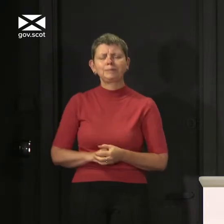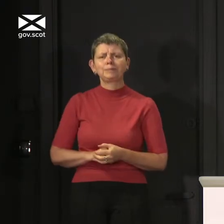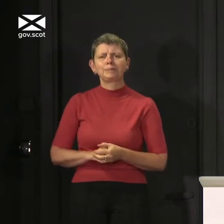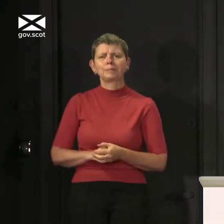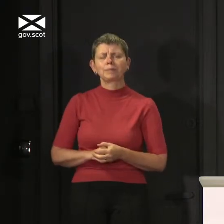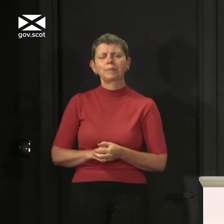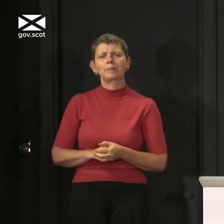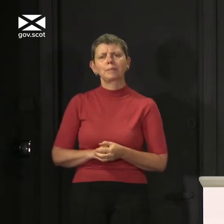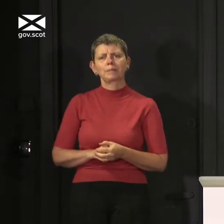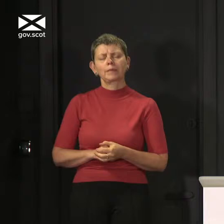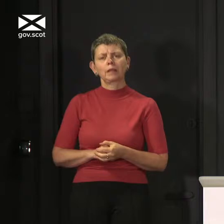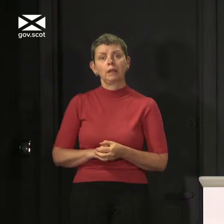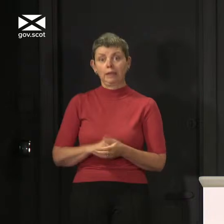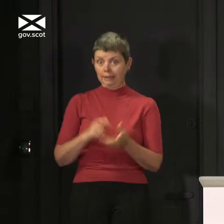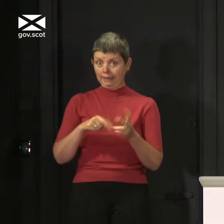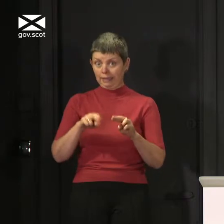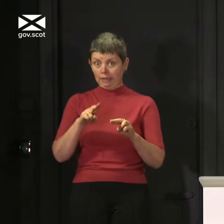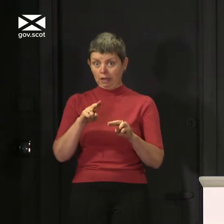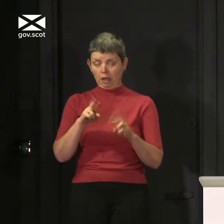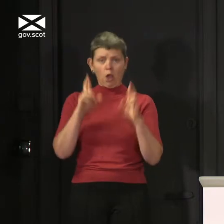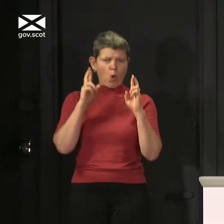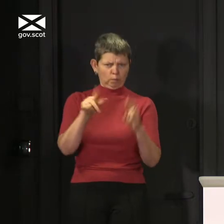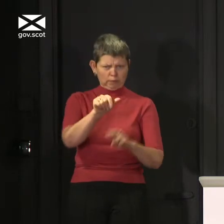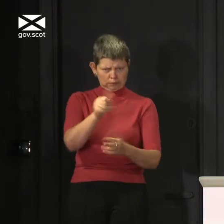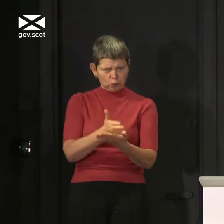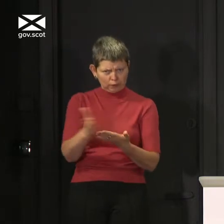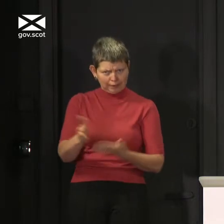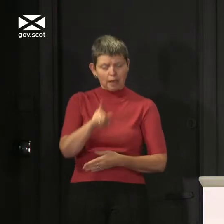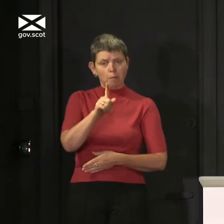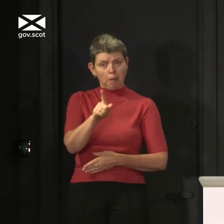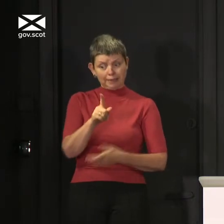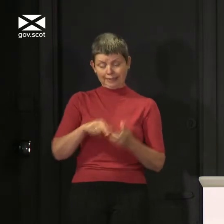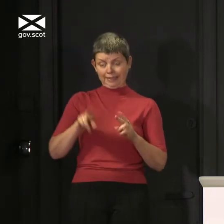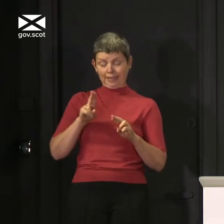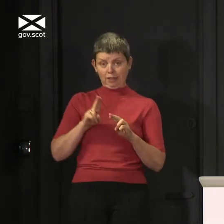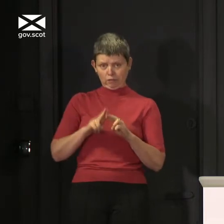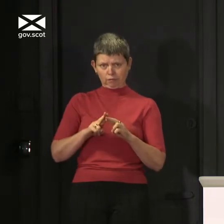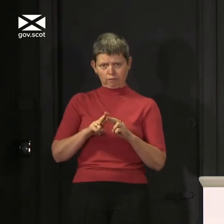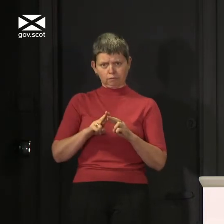just in case there's any doubt, I hope there's not, but let me be absolutely unequivocal